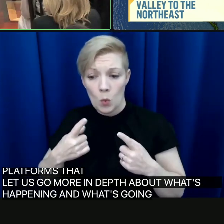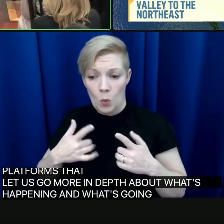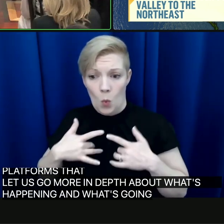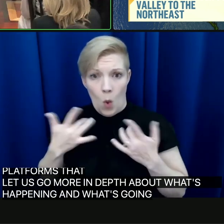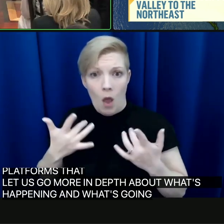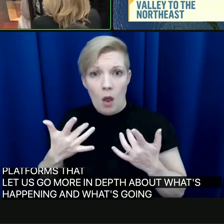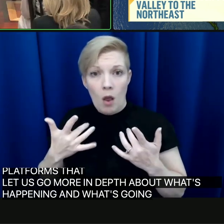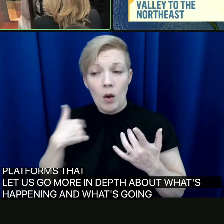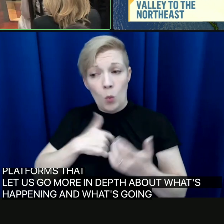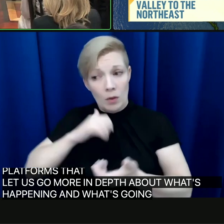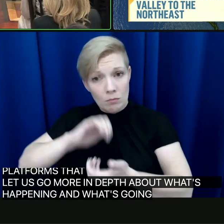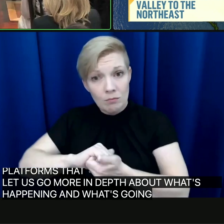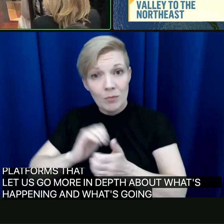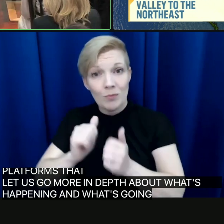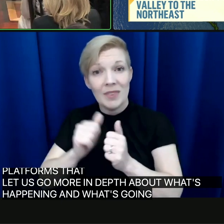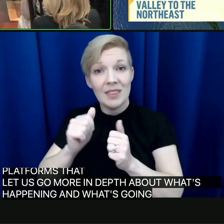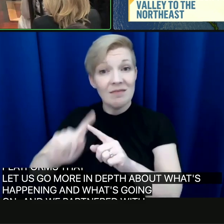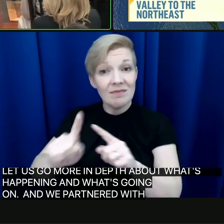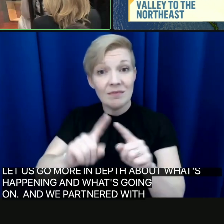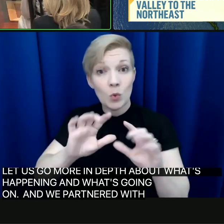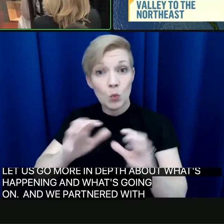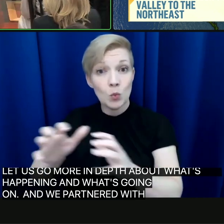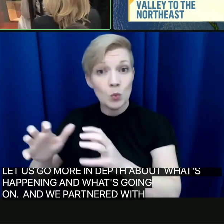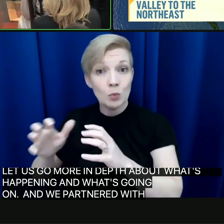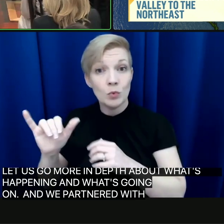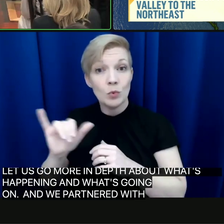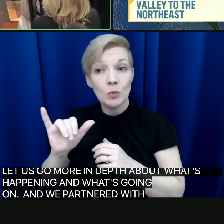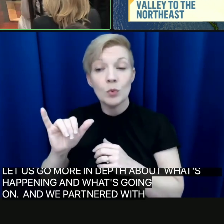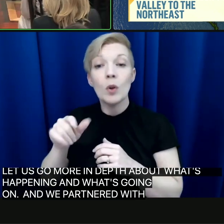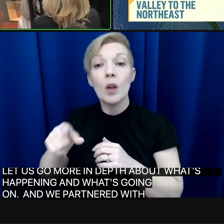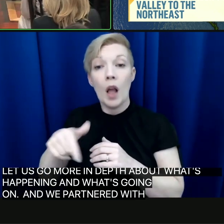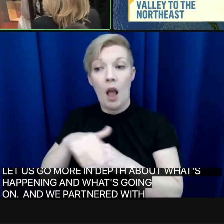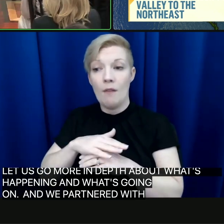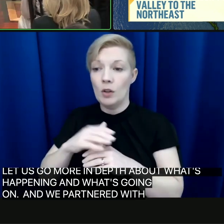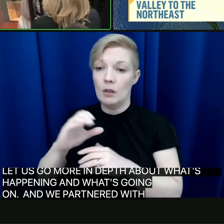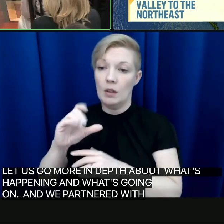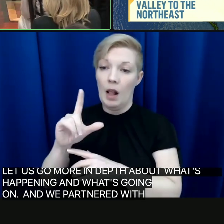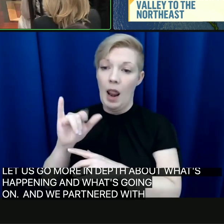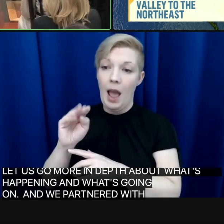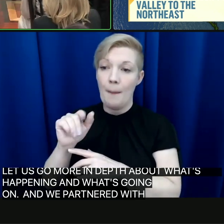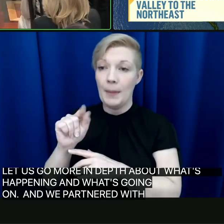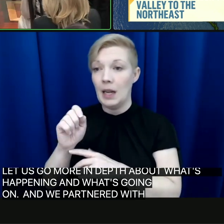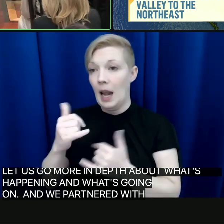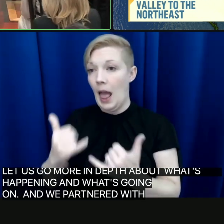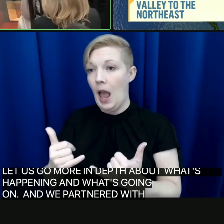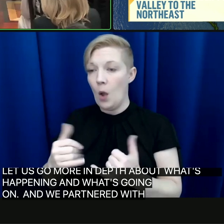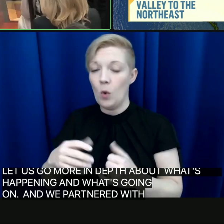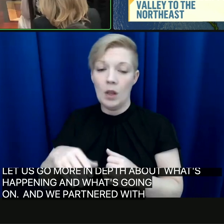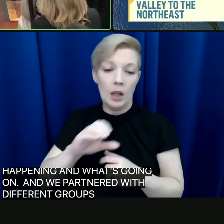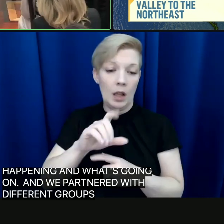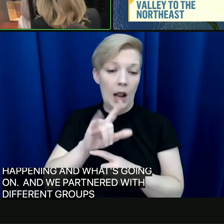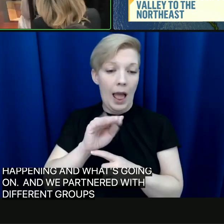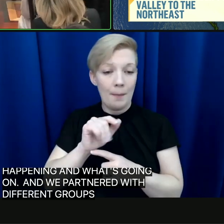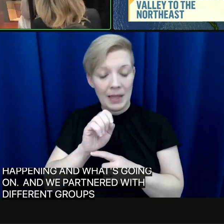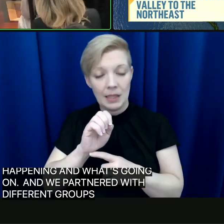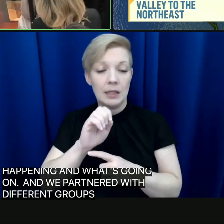like covering Climate Now and Climate Connection and Climate Central Different,